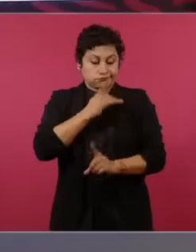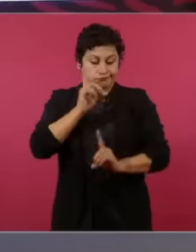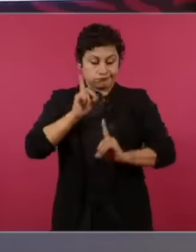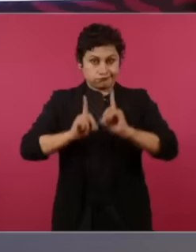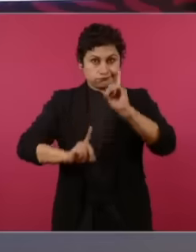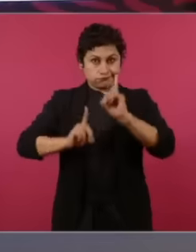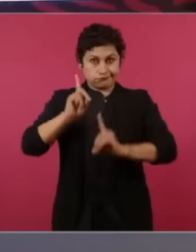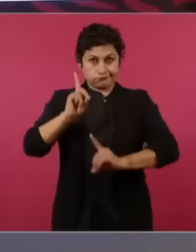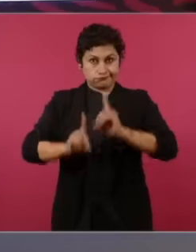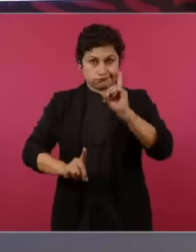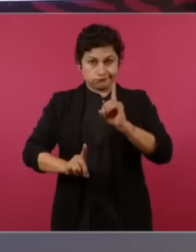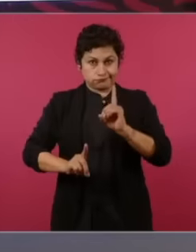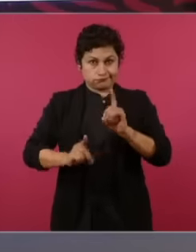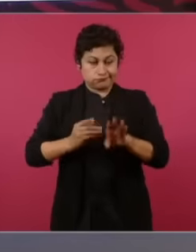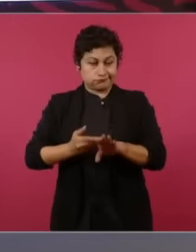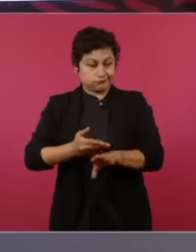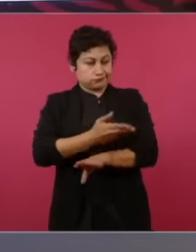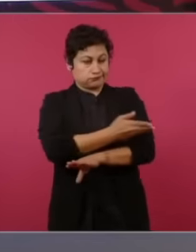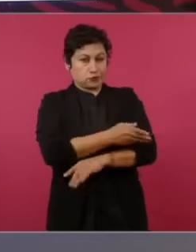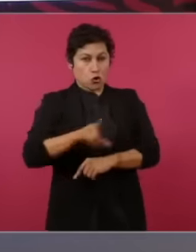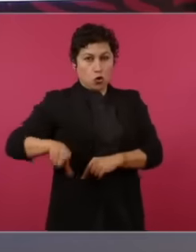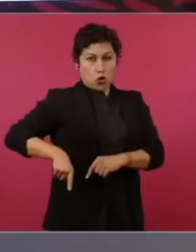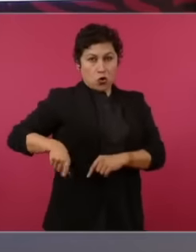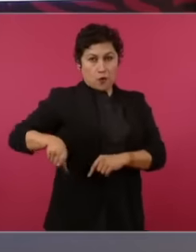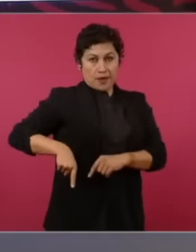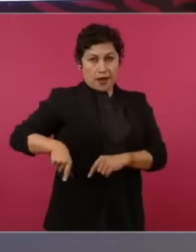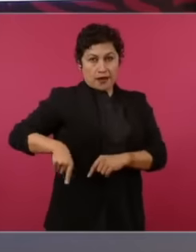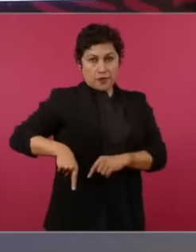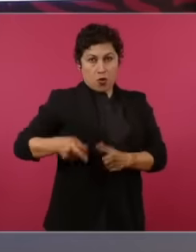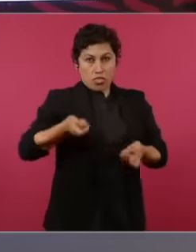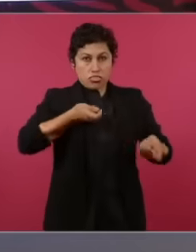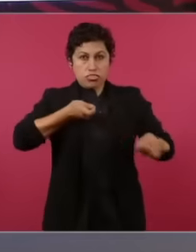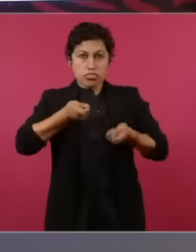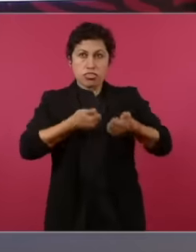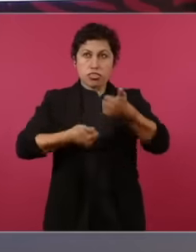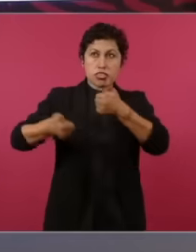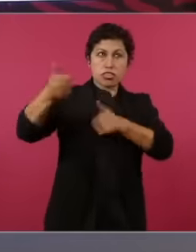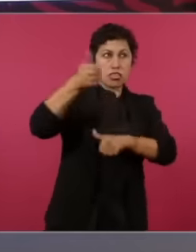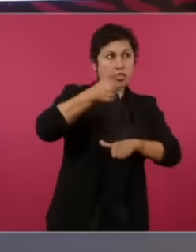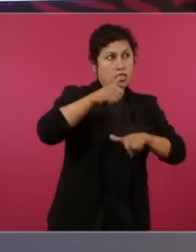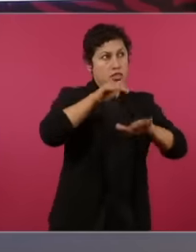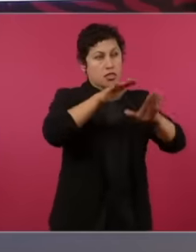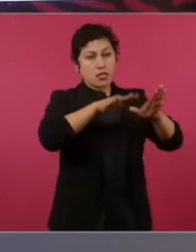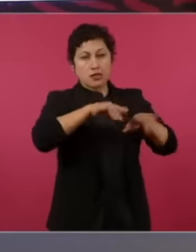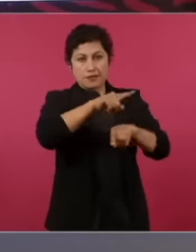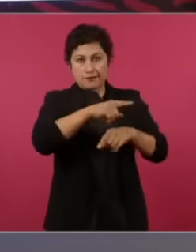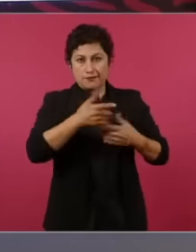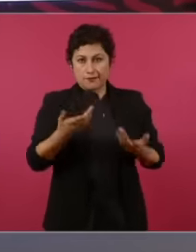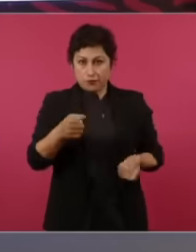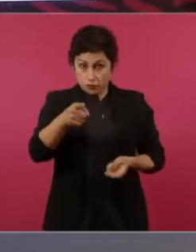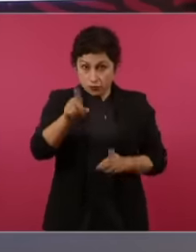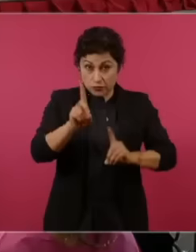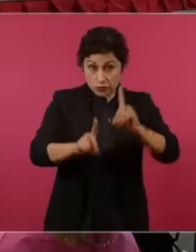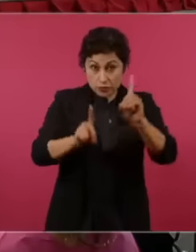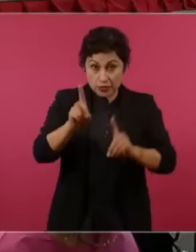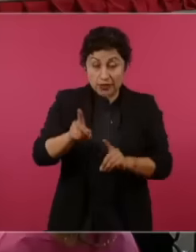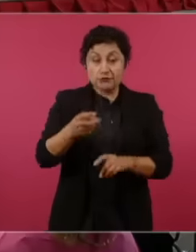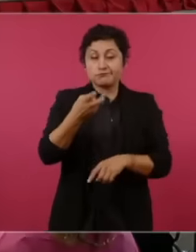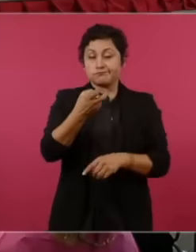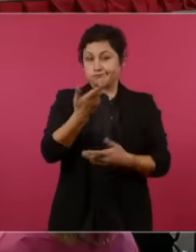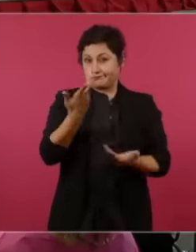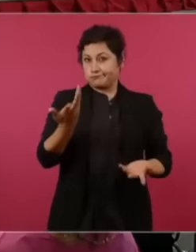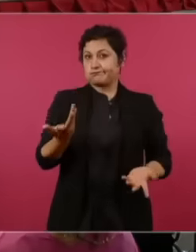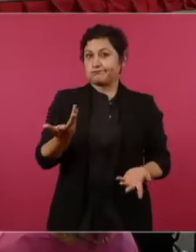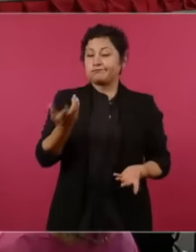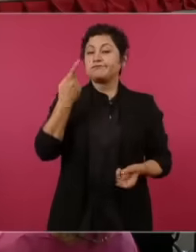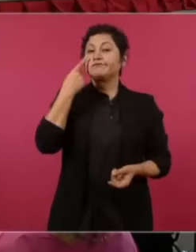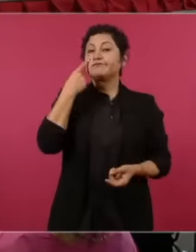taken over because Where is the president